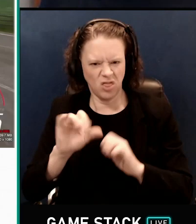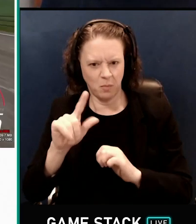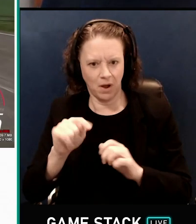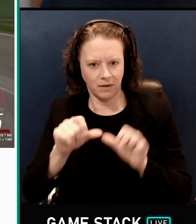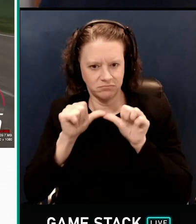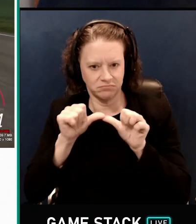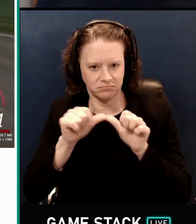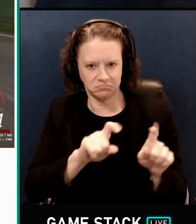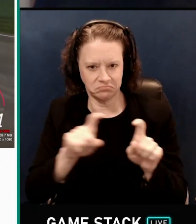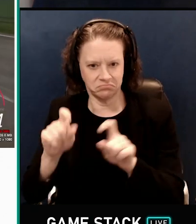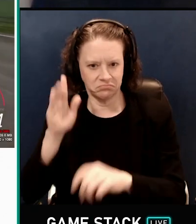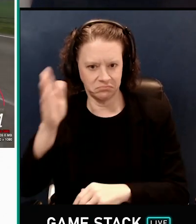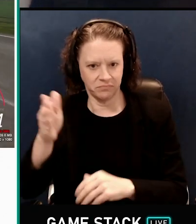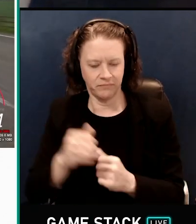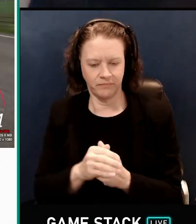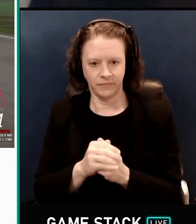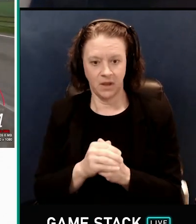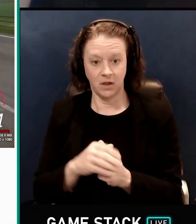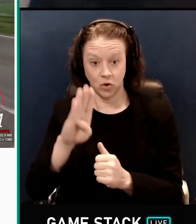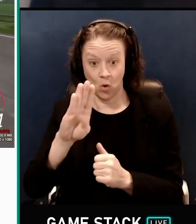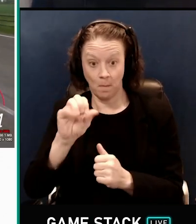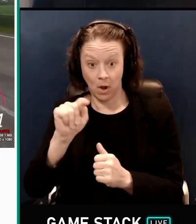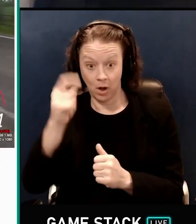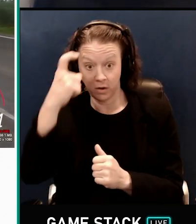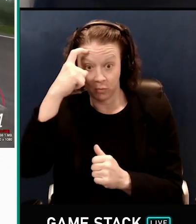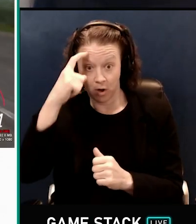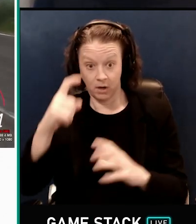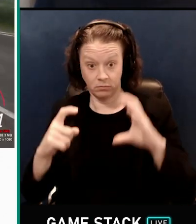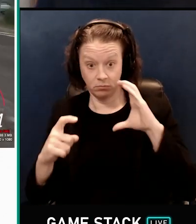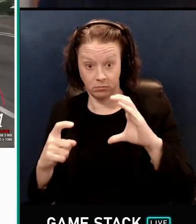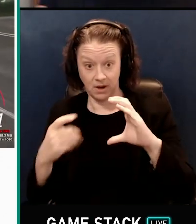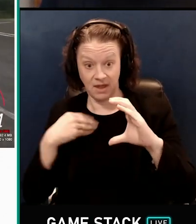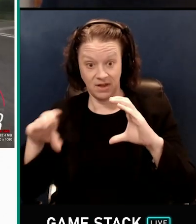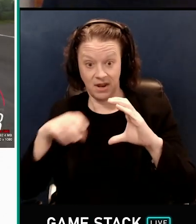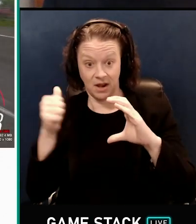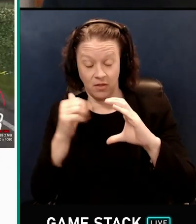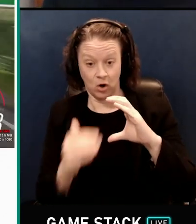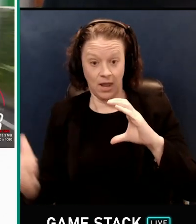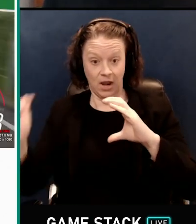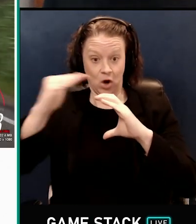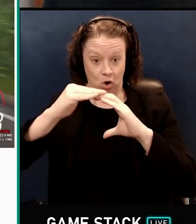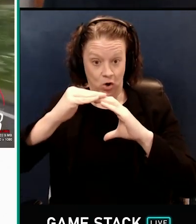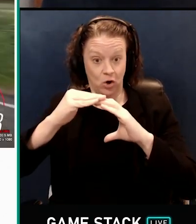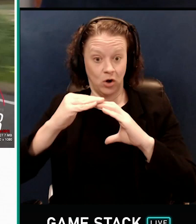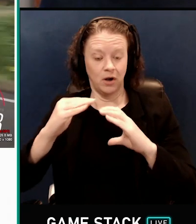Now on top of the brain there is actually another layer. The next evolutionary step. If you like this,